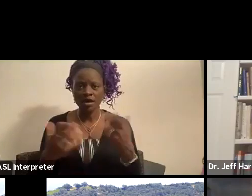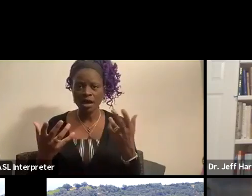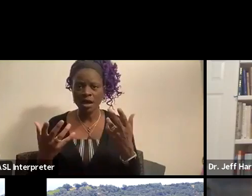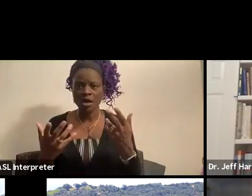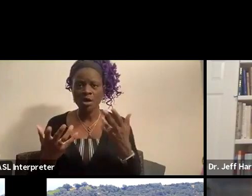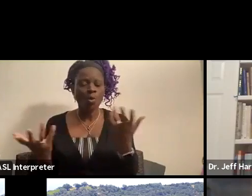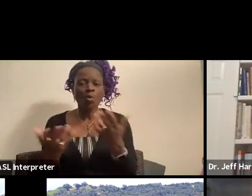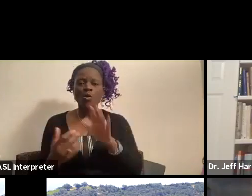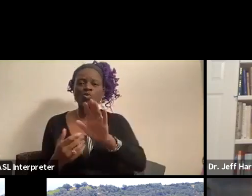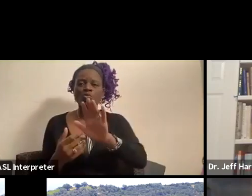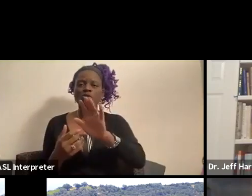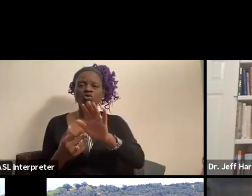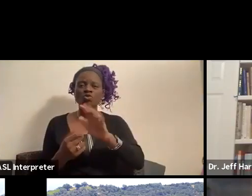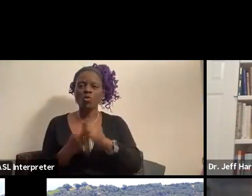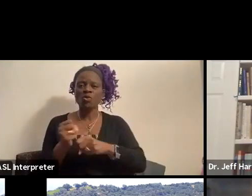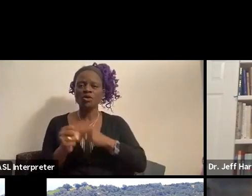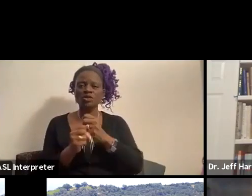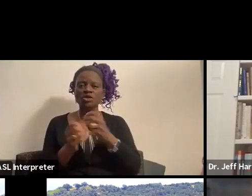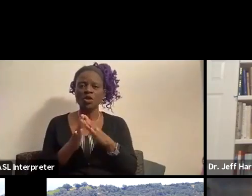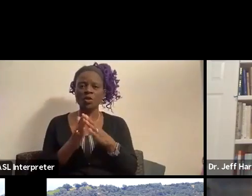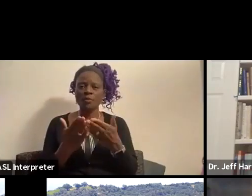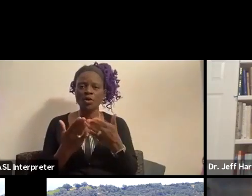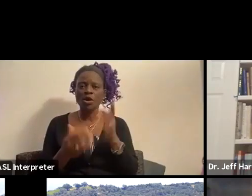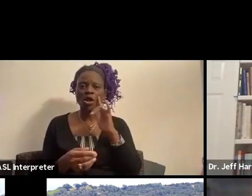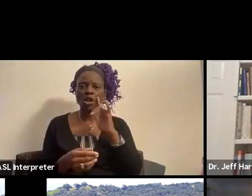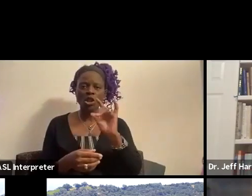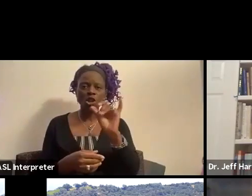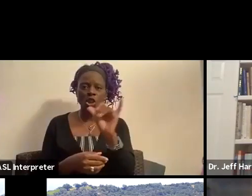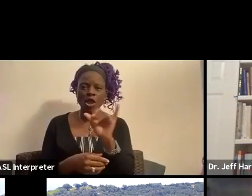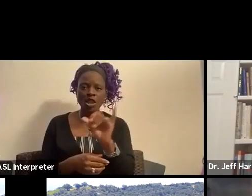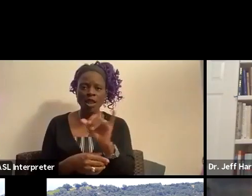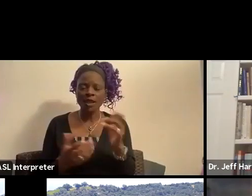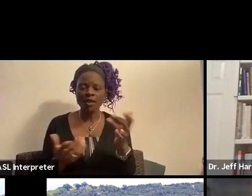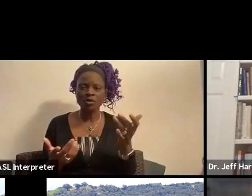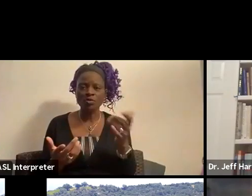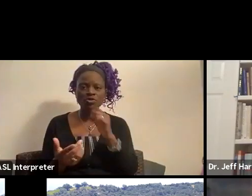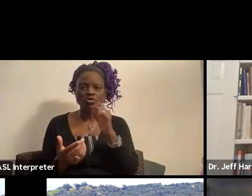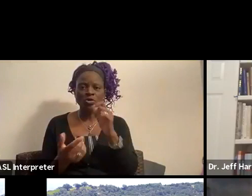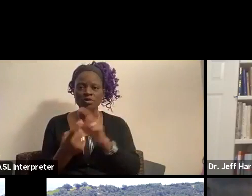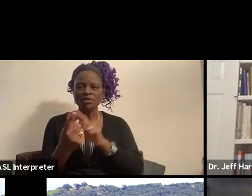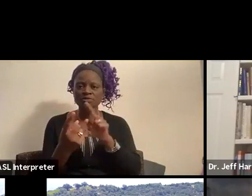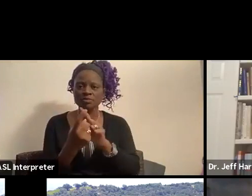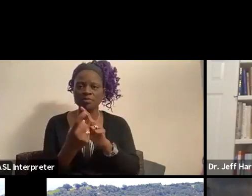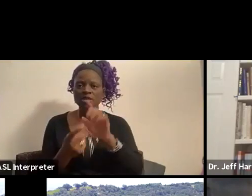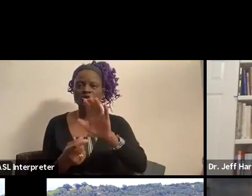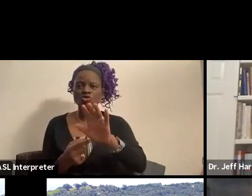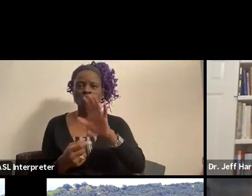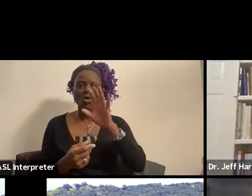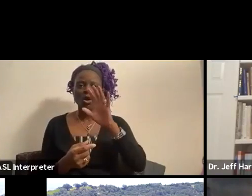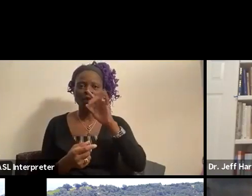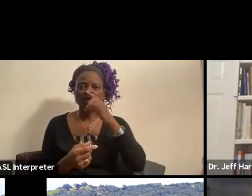It's going to be quite an interesting situation. And so it's really important to me that we do provide outreach services.